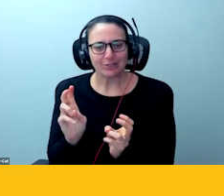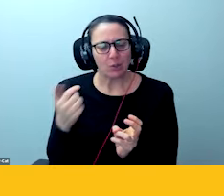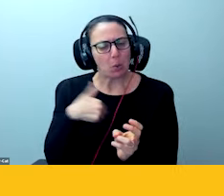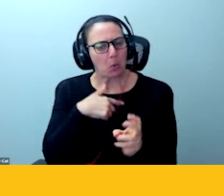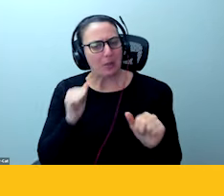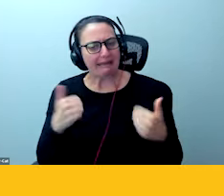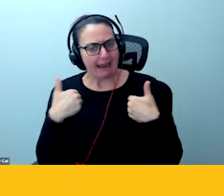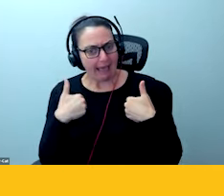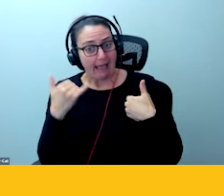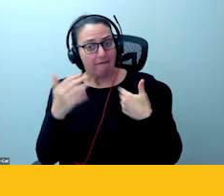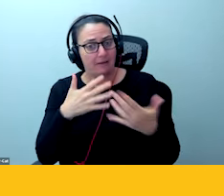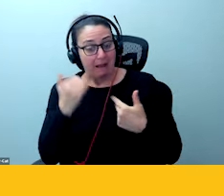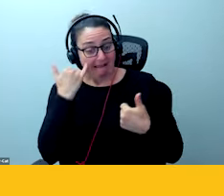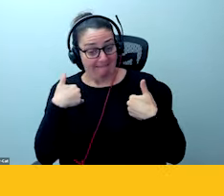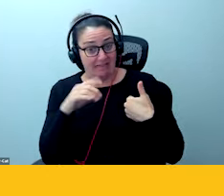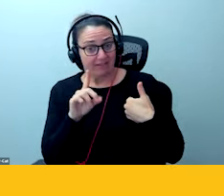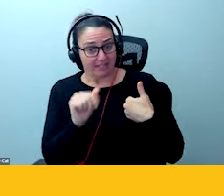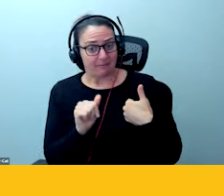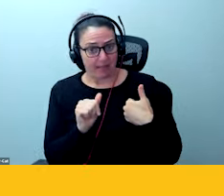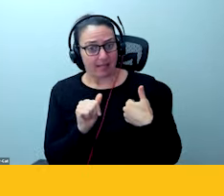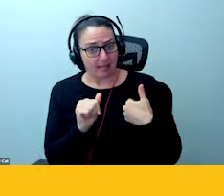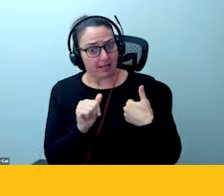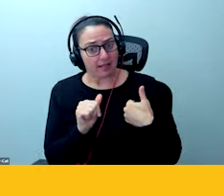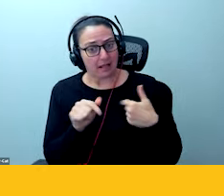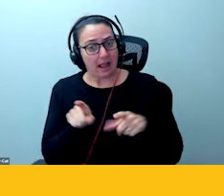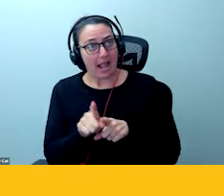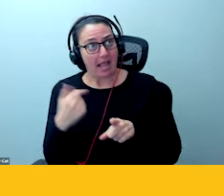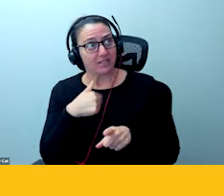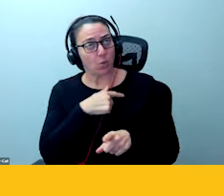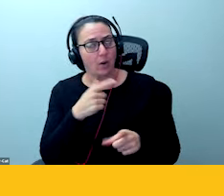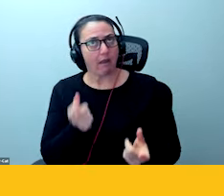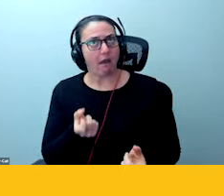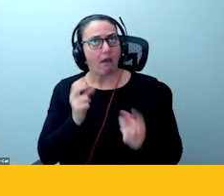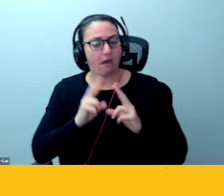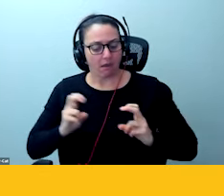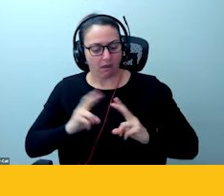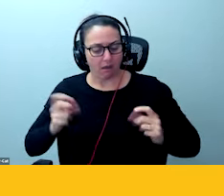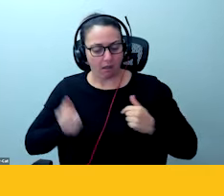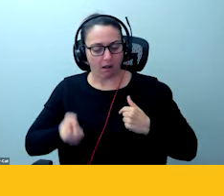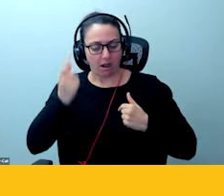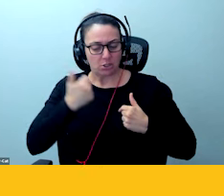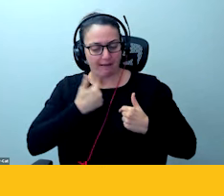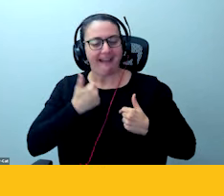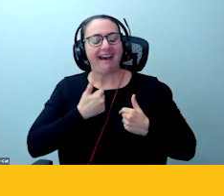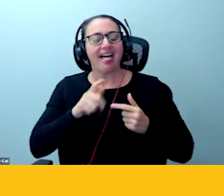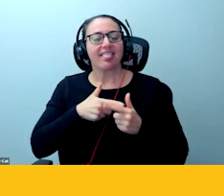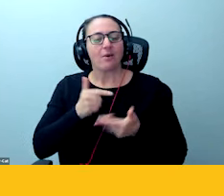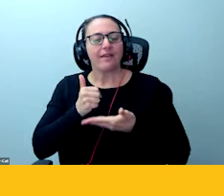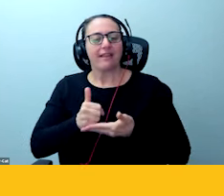as disabled people that as we start to better understand ourselves, we can spread that education to our friends,